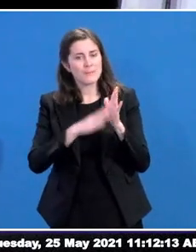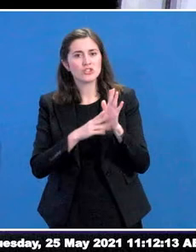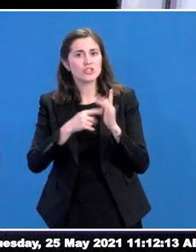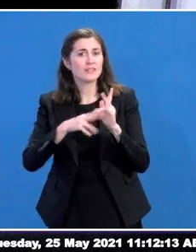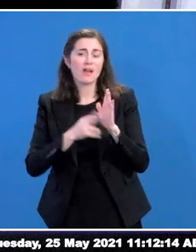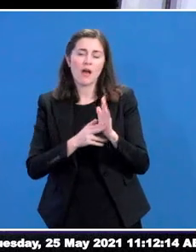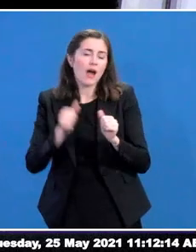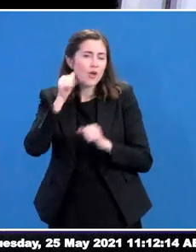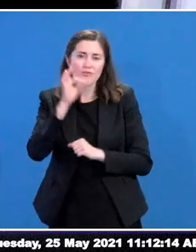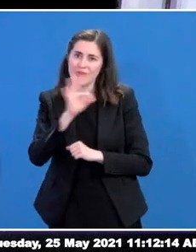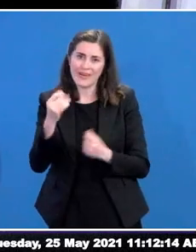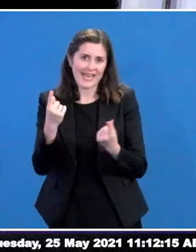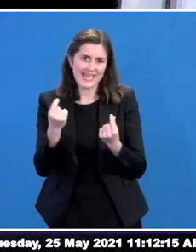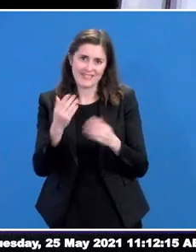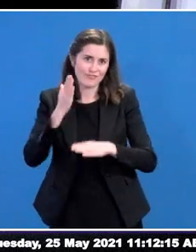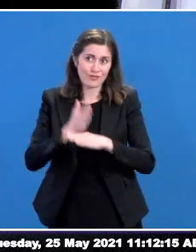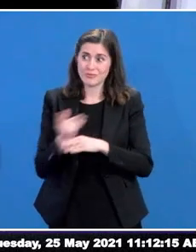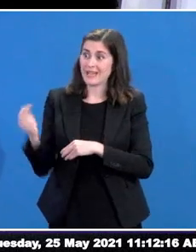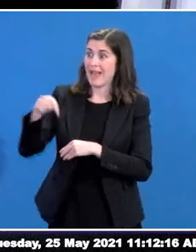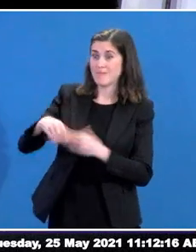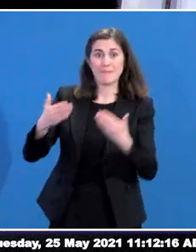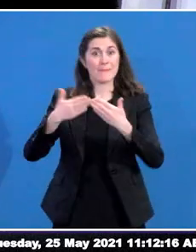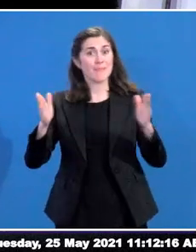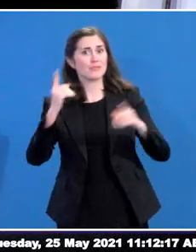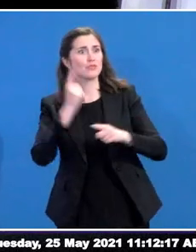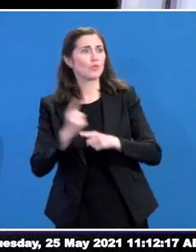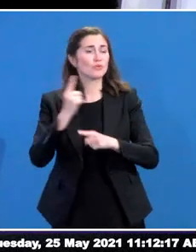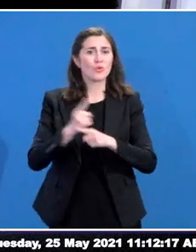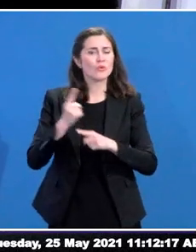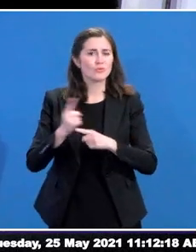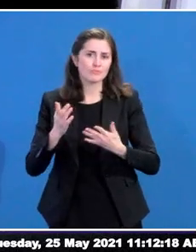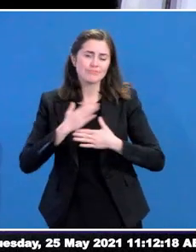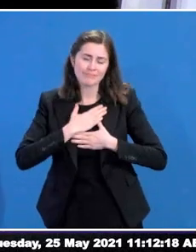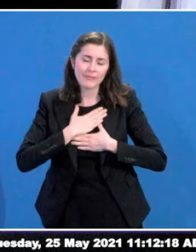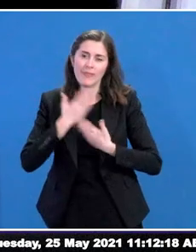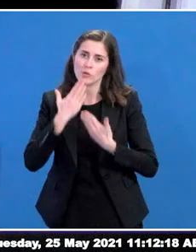To come and talk in a public environment such this and we appreciate it. Thank you so much.